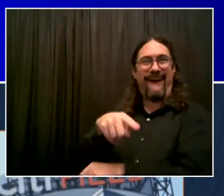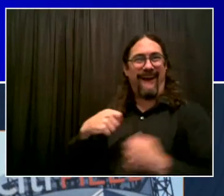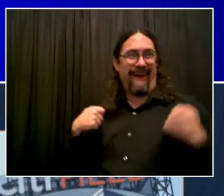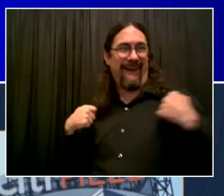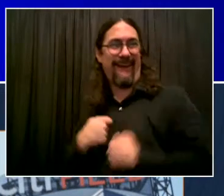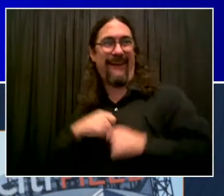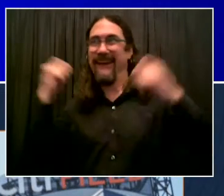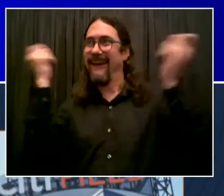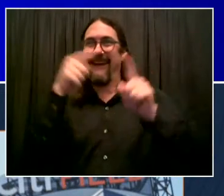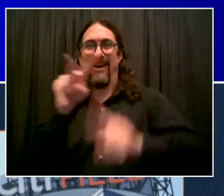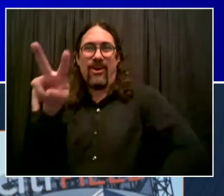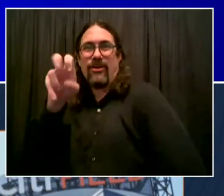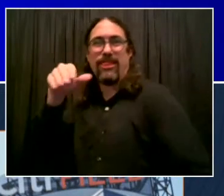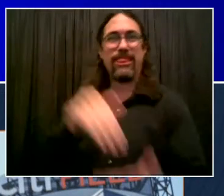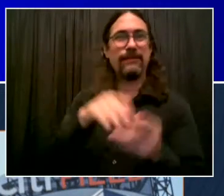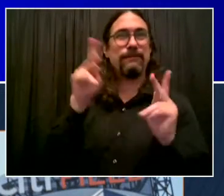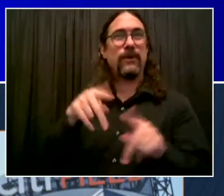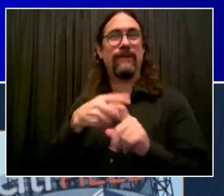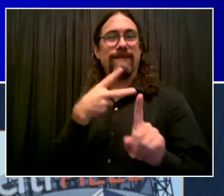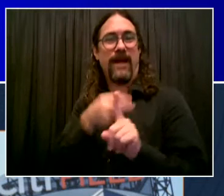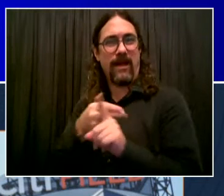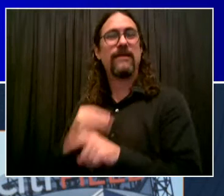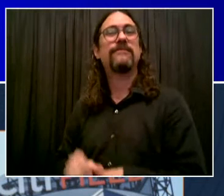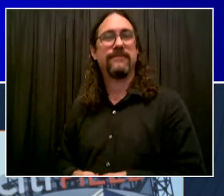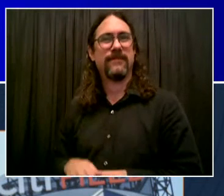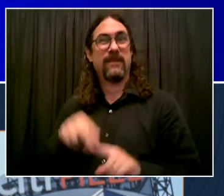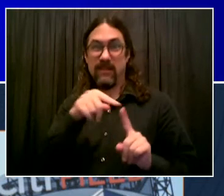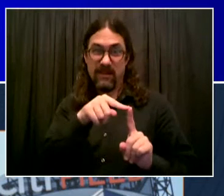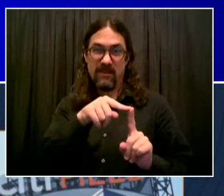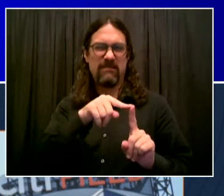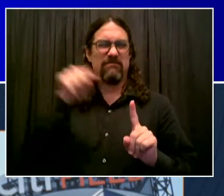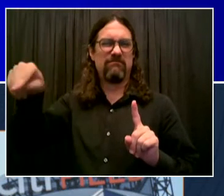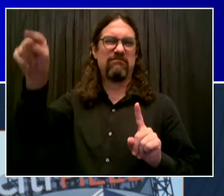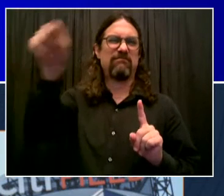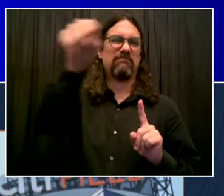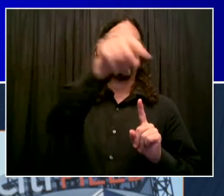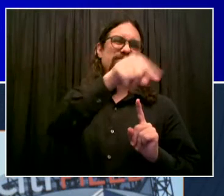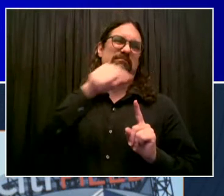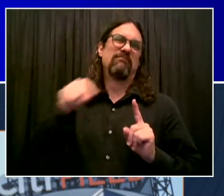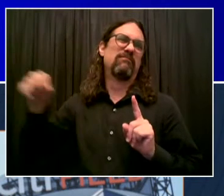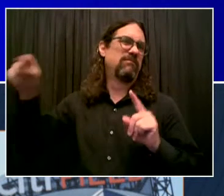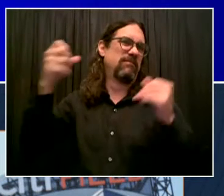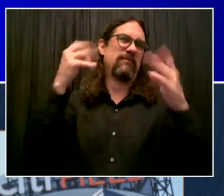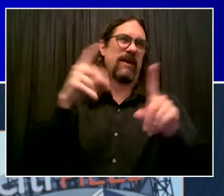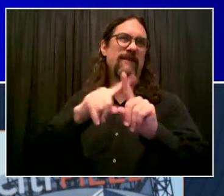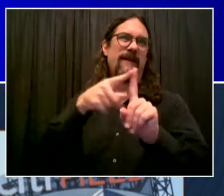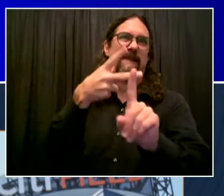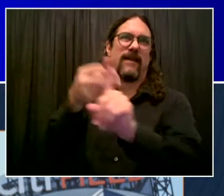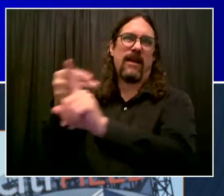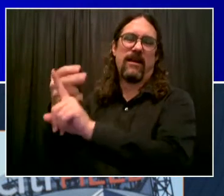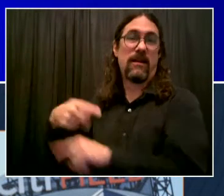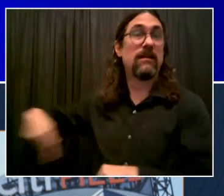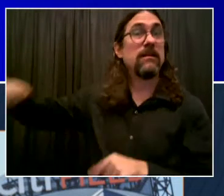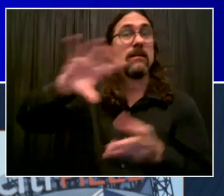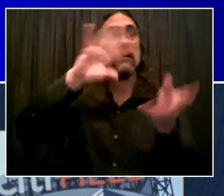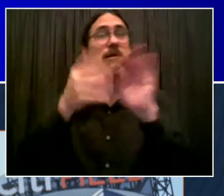ALL FIVE BOROUGHS . AN AVERAGE OF VACCINATIONS PER